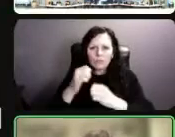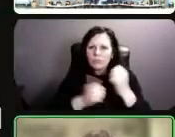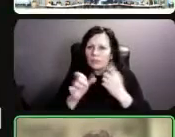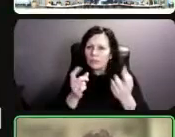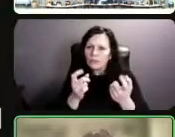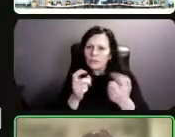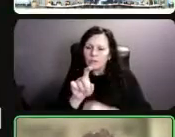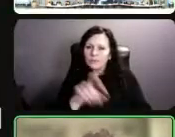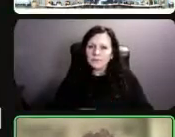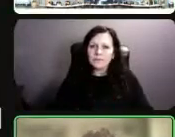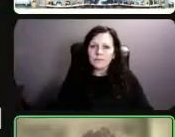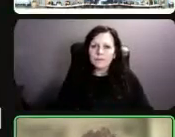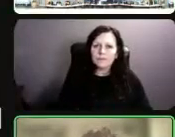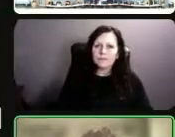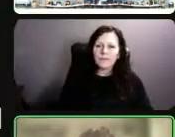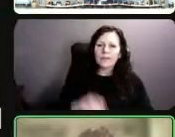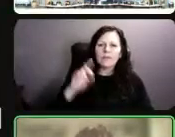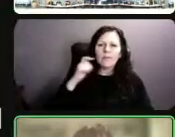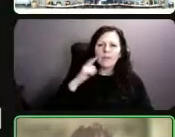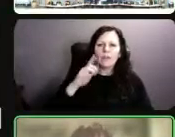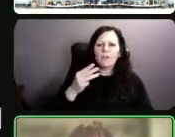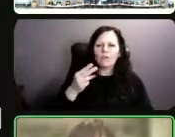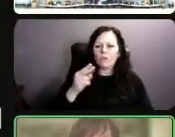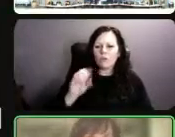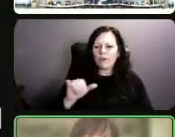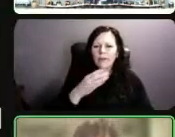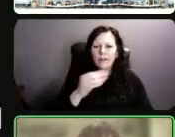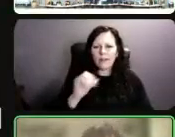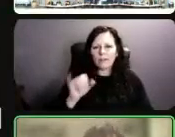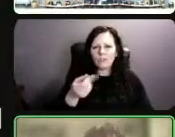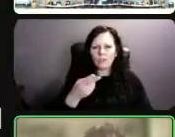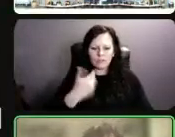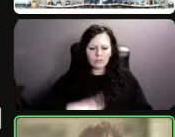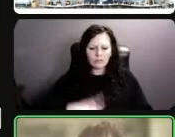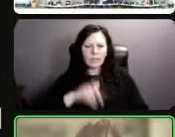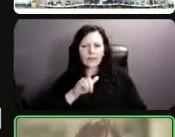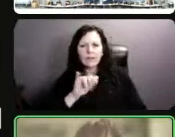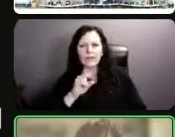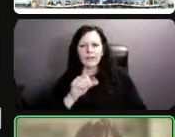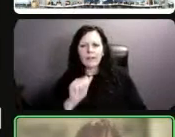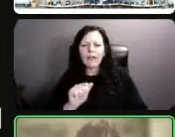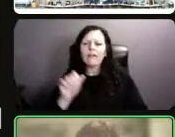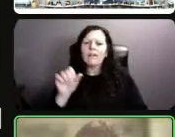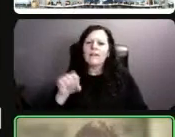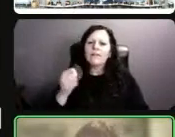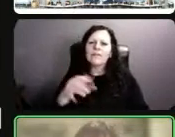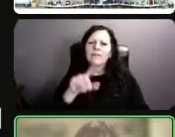THE RATE OR THE STRUCTURE